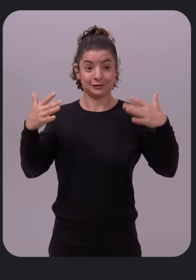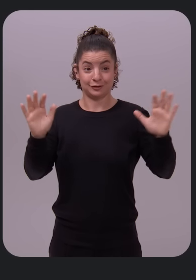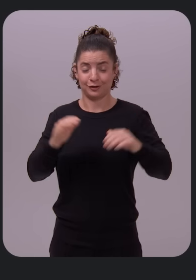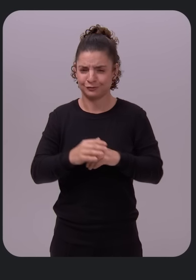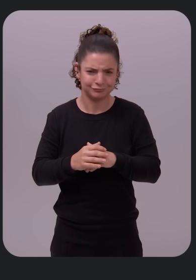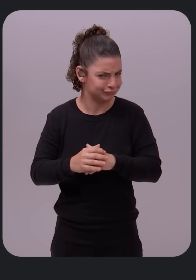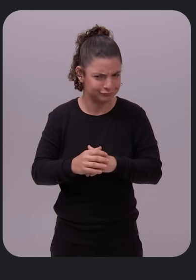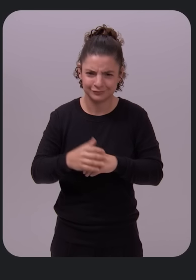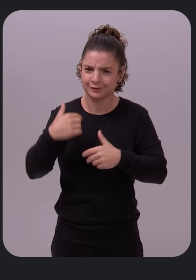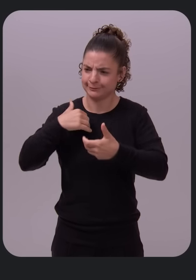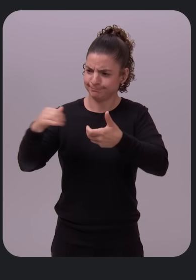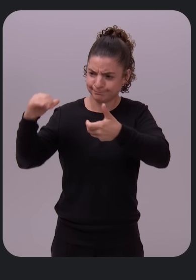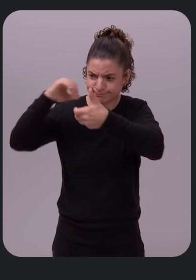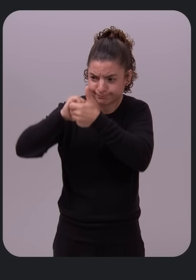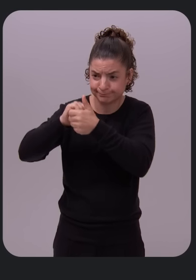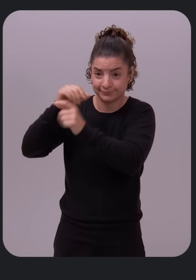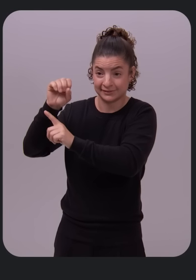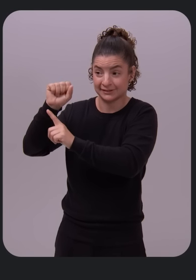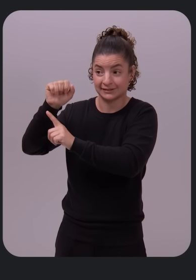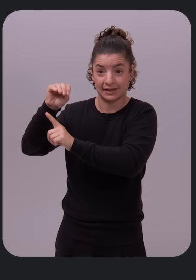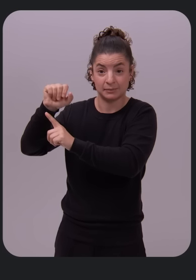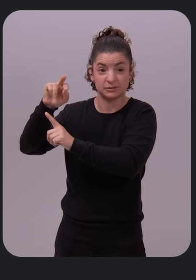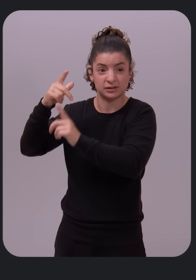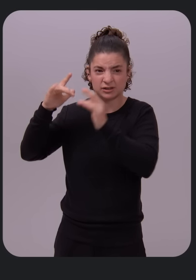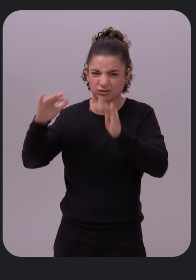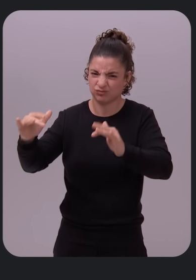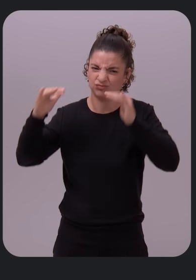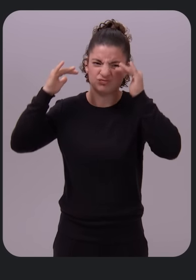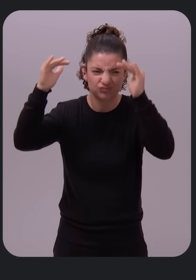We're taking our partnership with Samsung to the next level